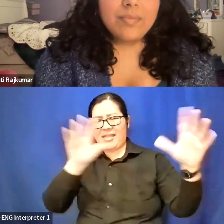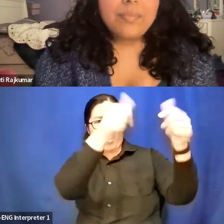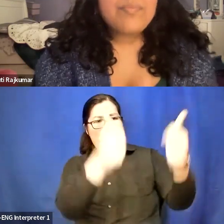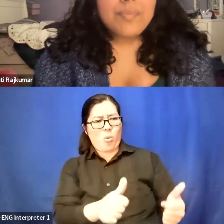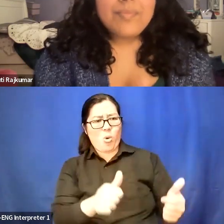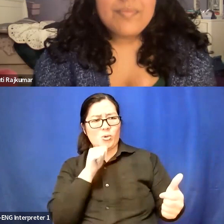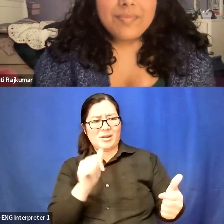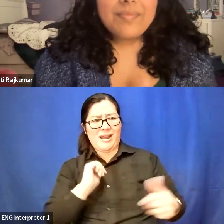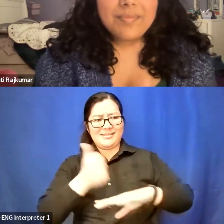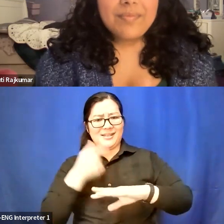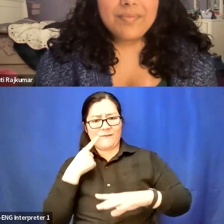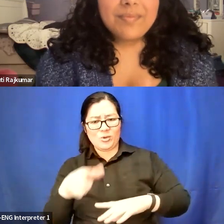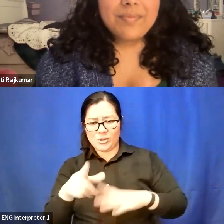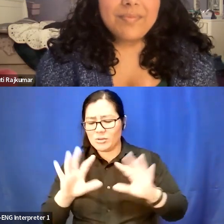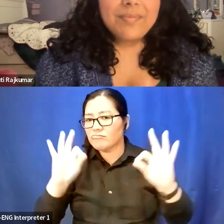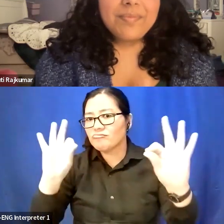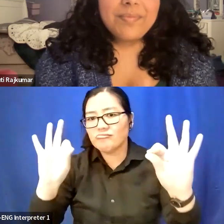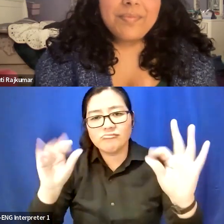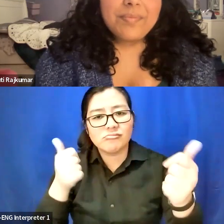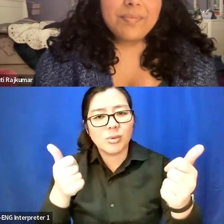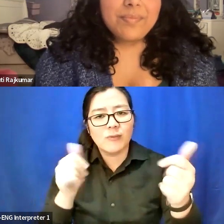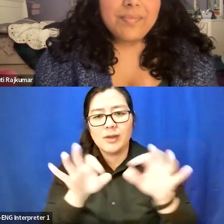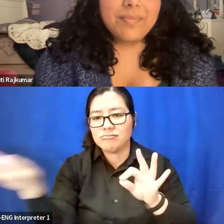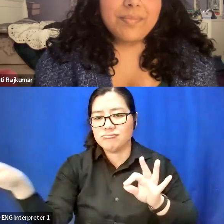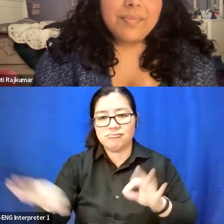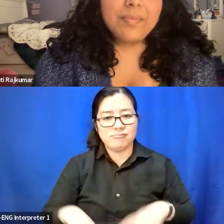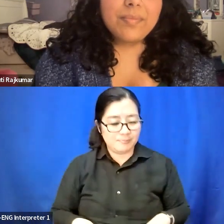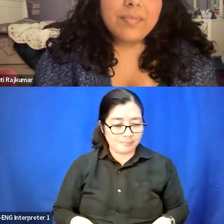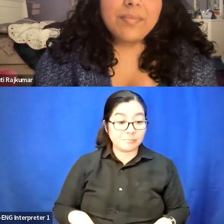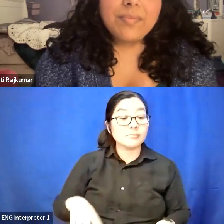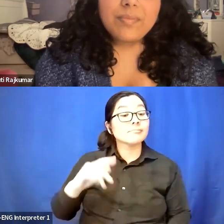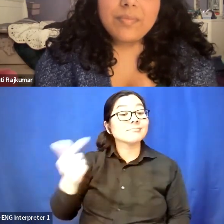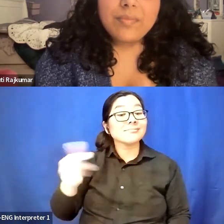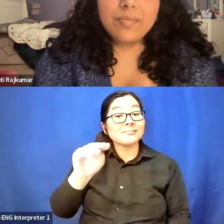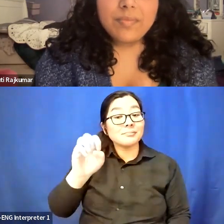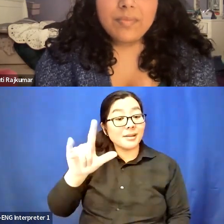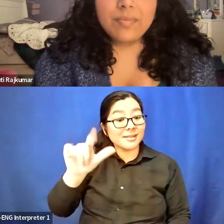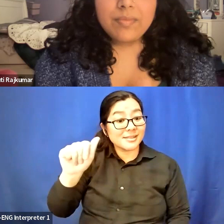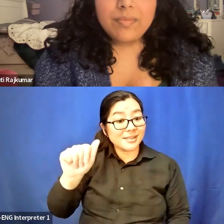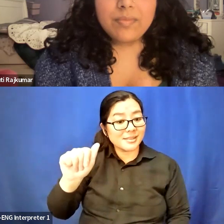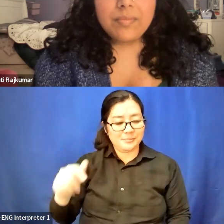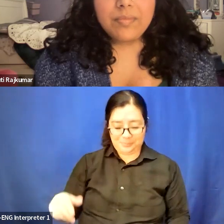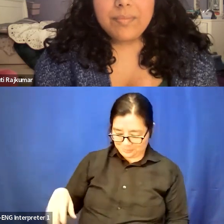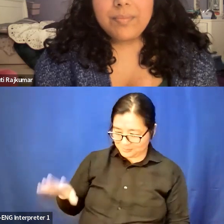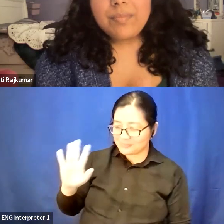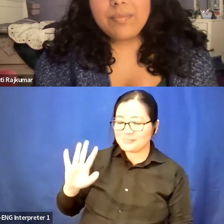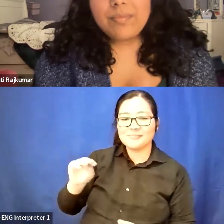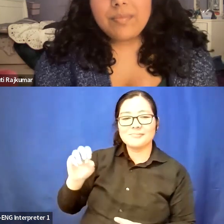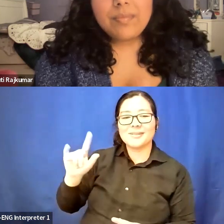I love that. Melissa, why don't you take it away.